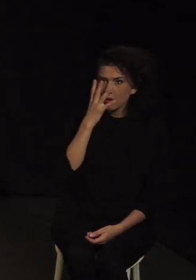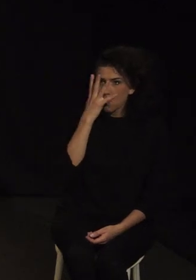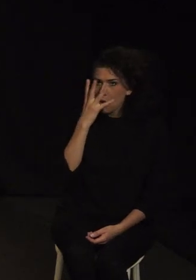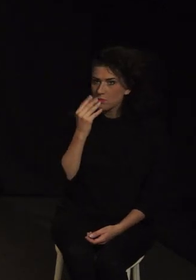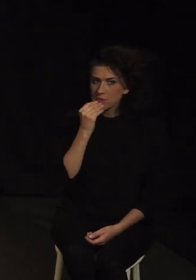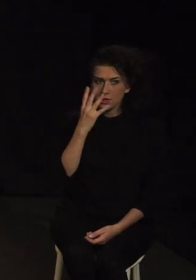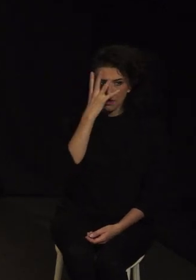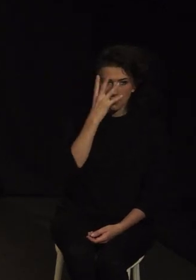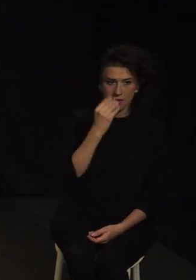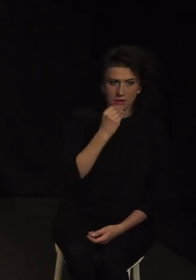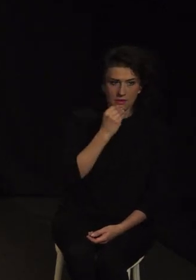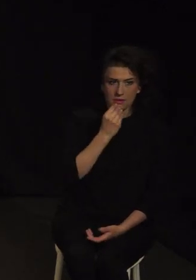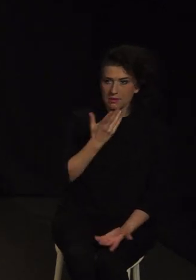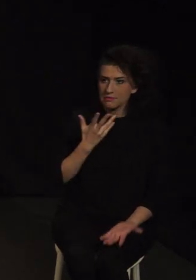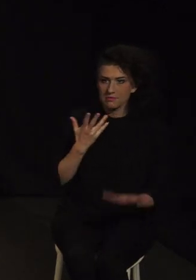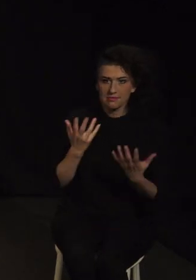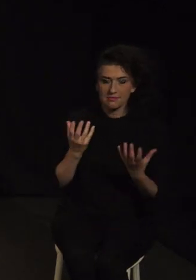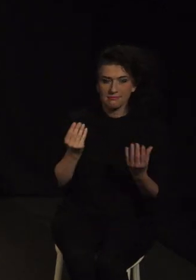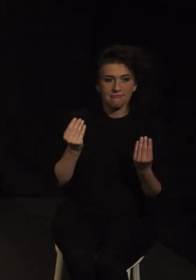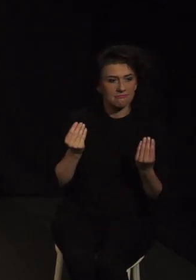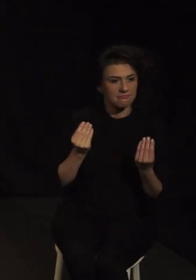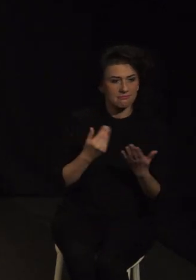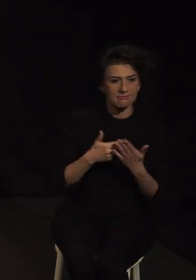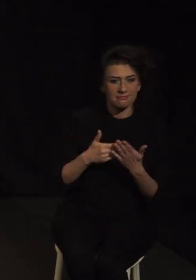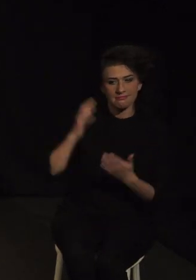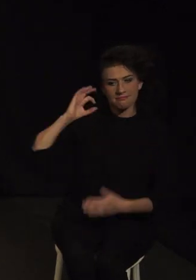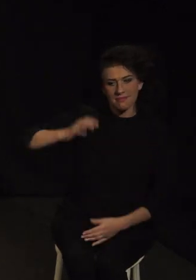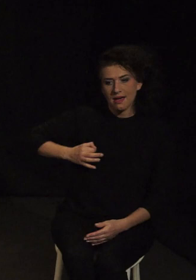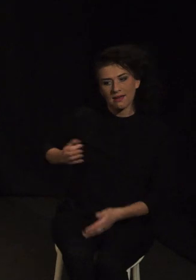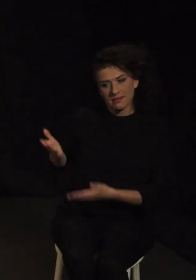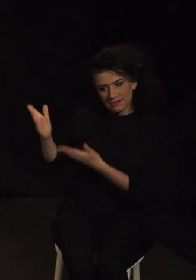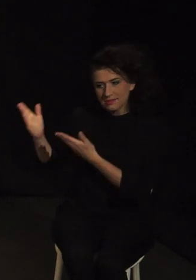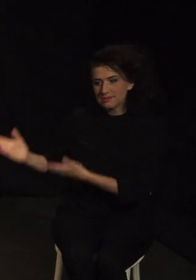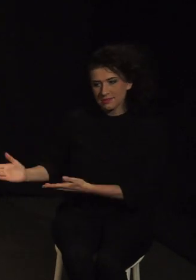because this is how you conveyed it.